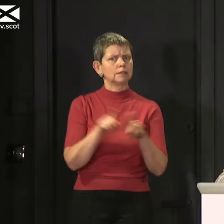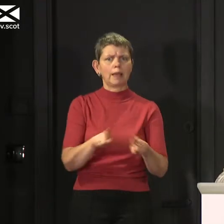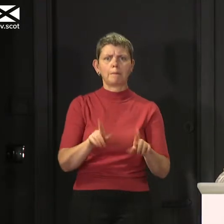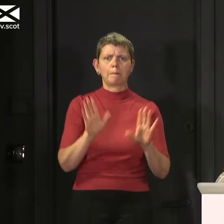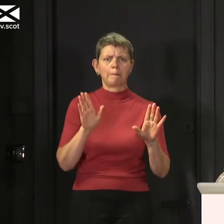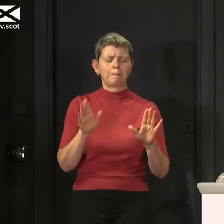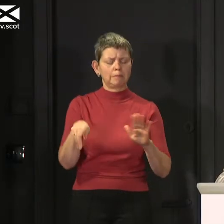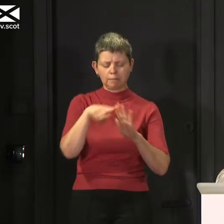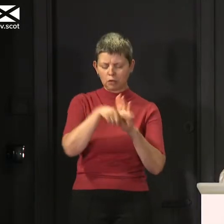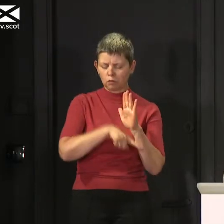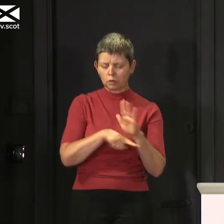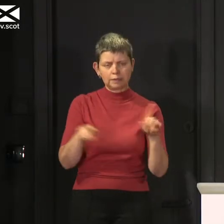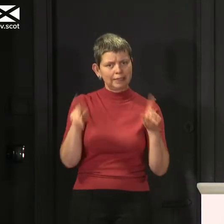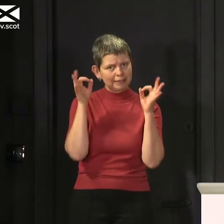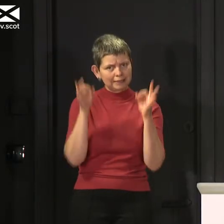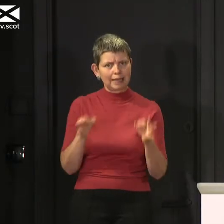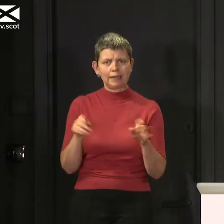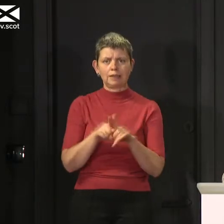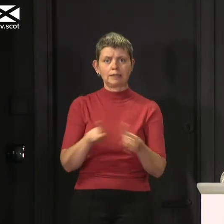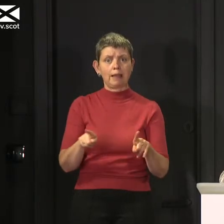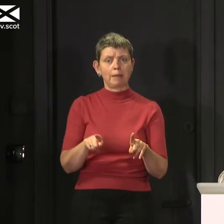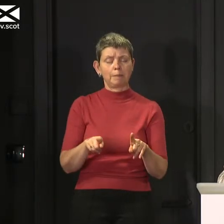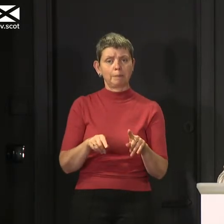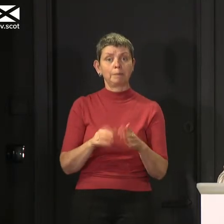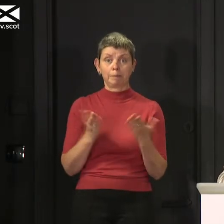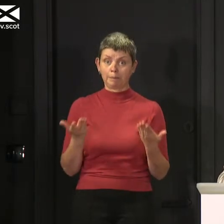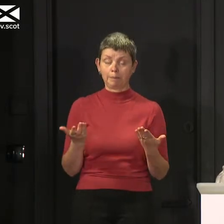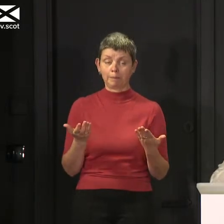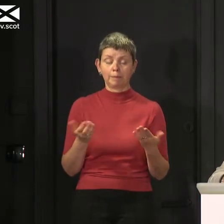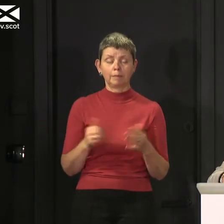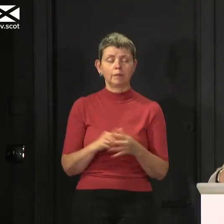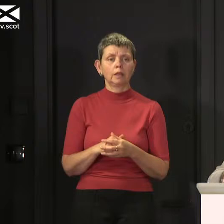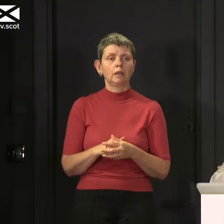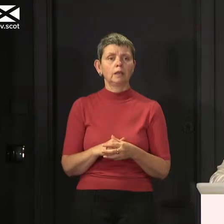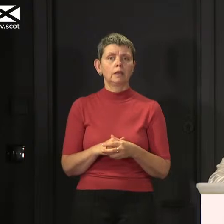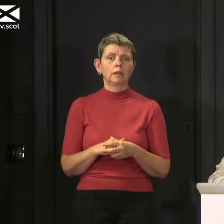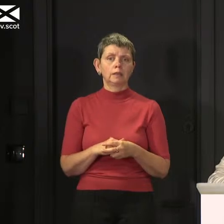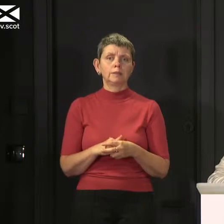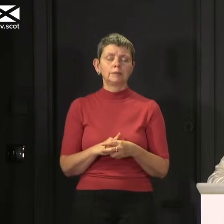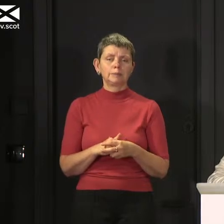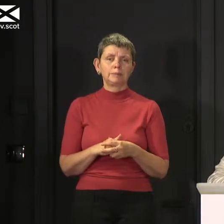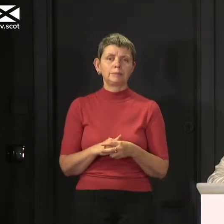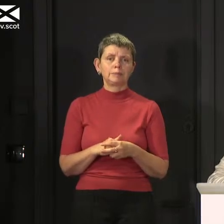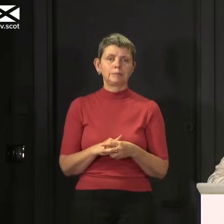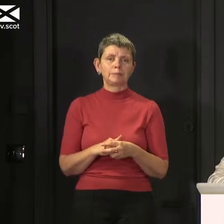exactly the same arrangements that apply now in that situation would apply in that situation